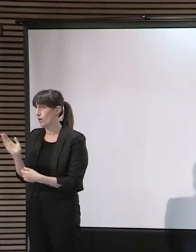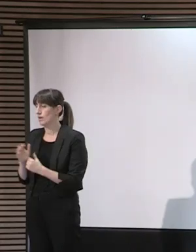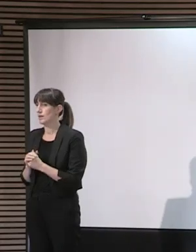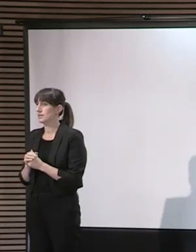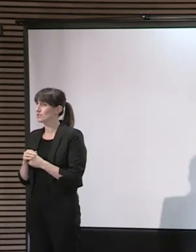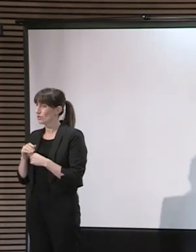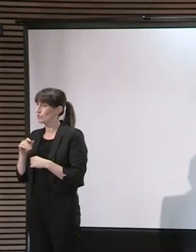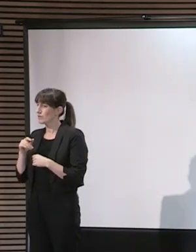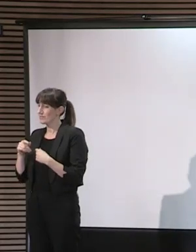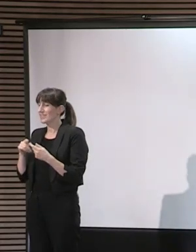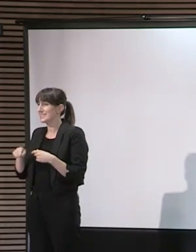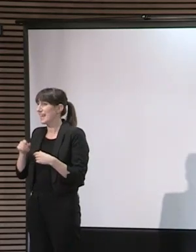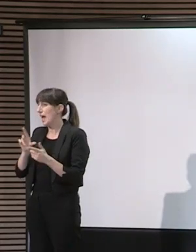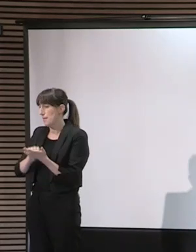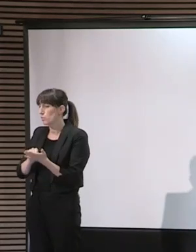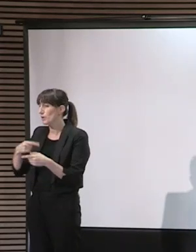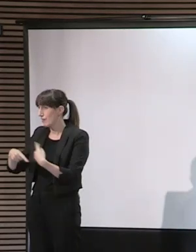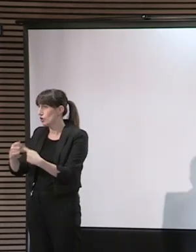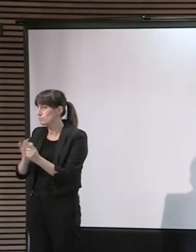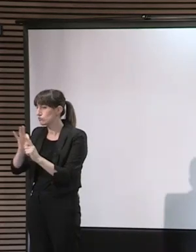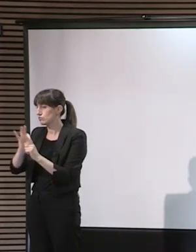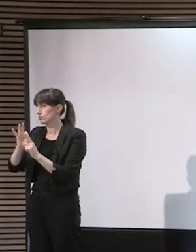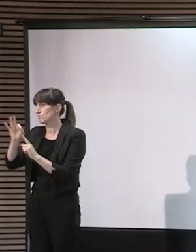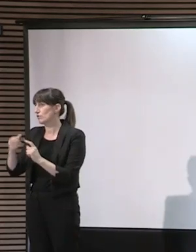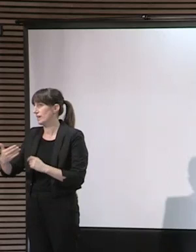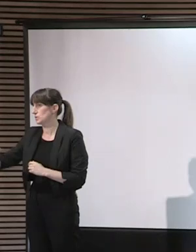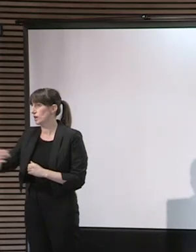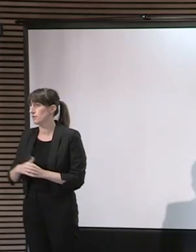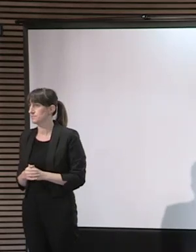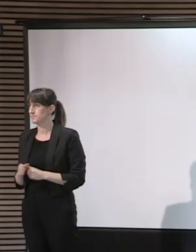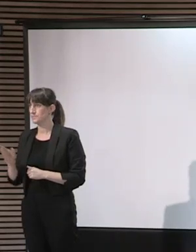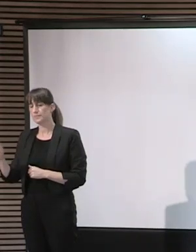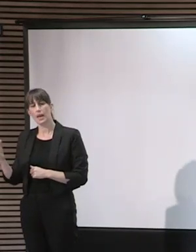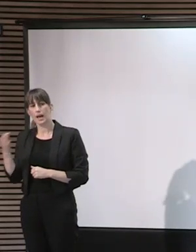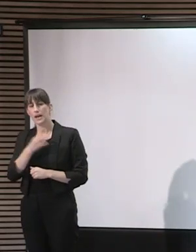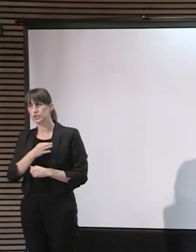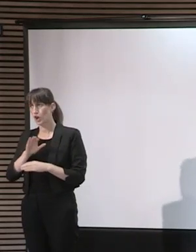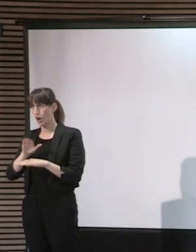Bluetooth. So there will continue to be improvements as